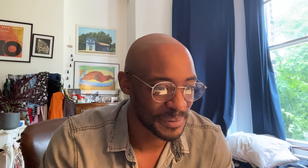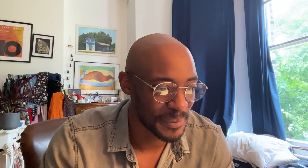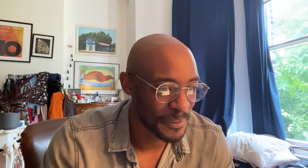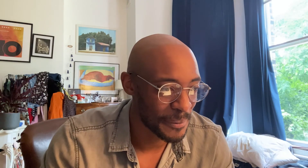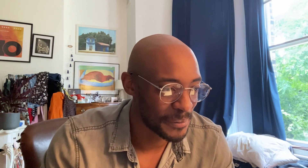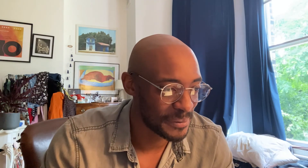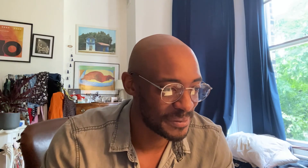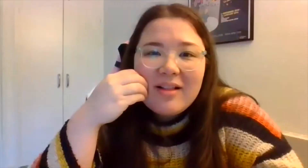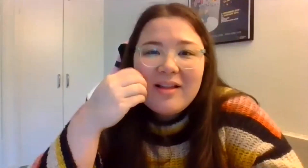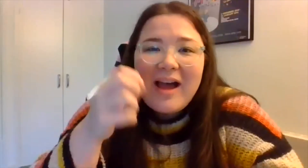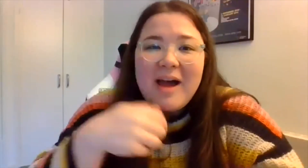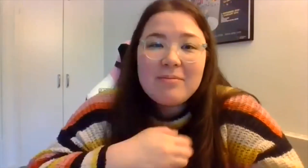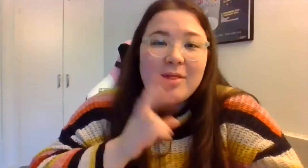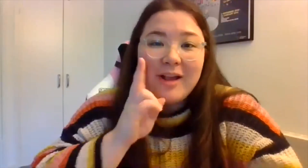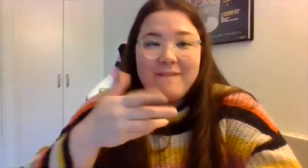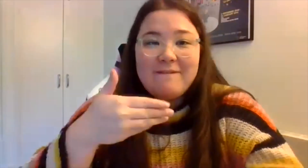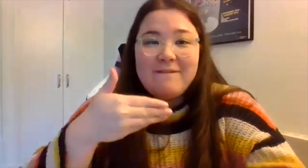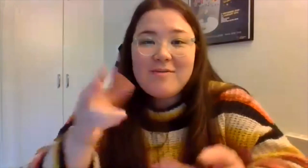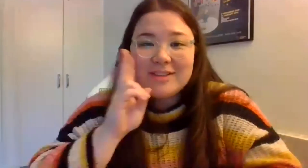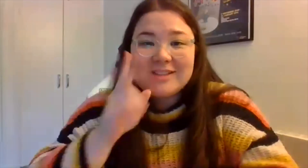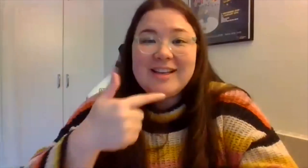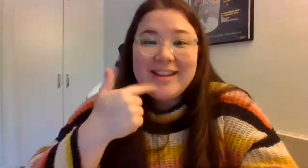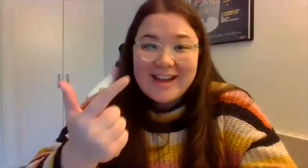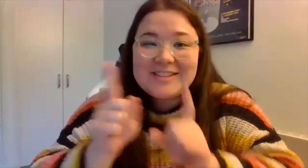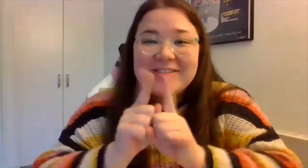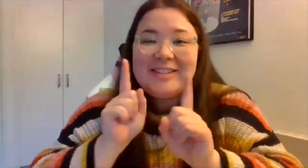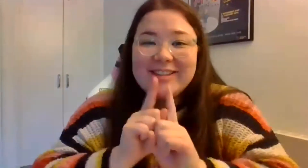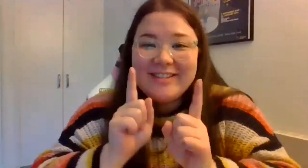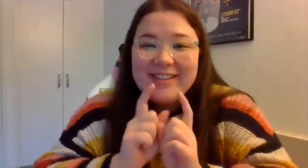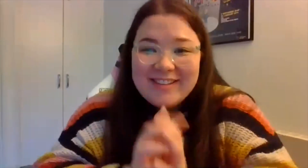Beryl - I'm looking forward to seeing you next week too.